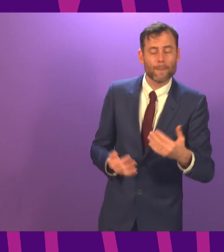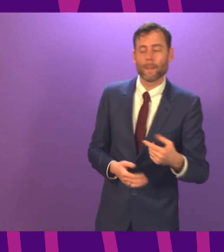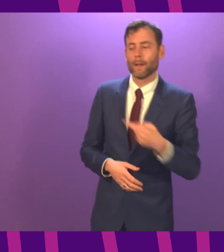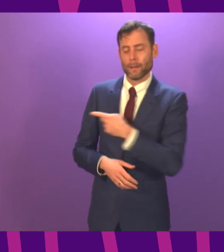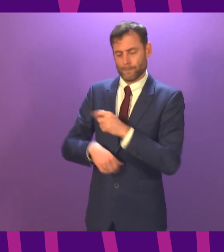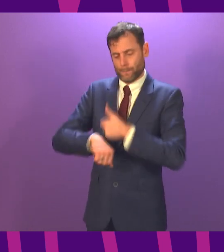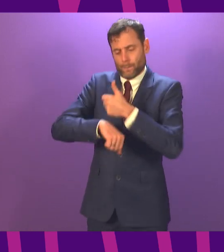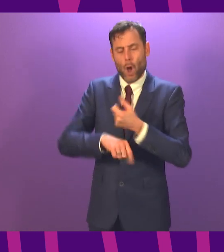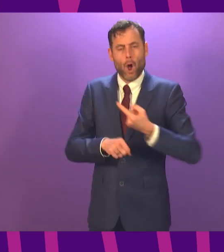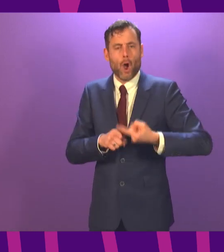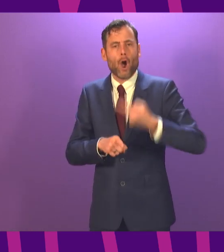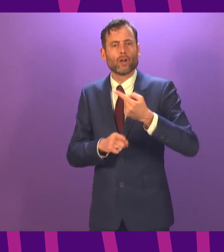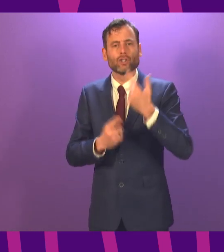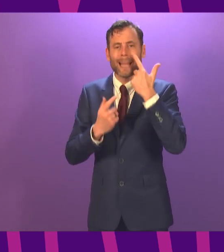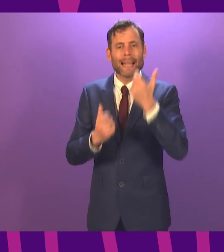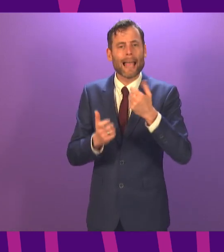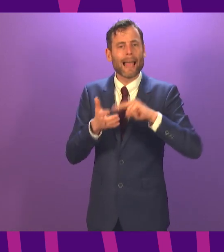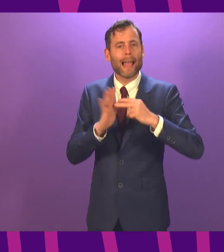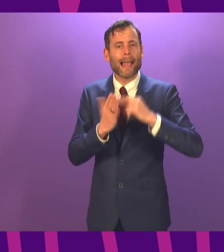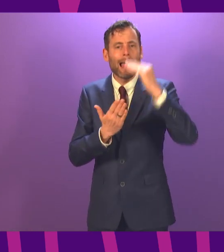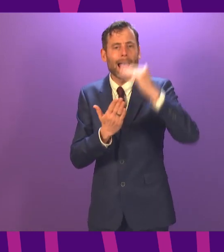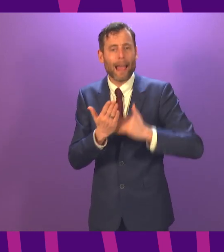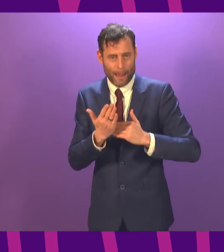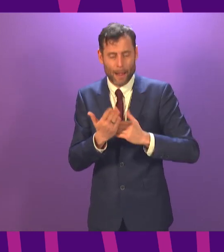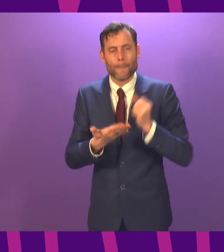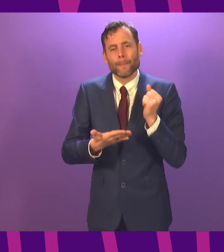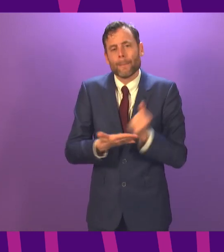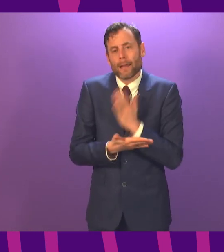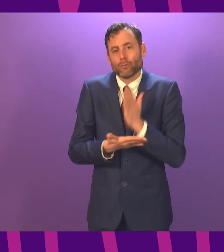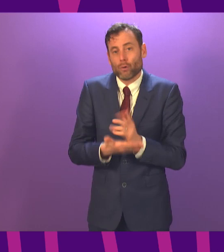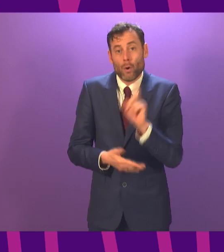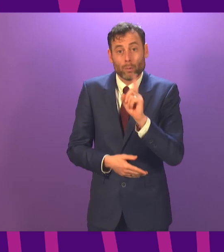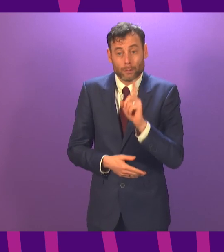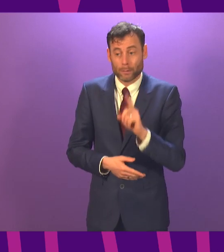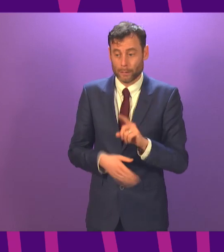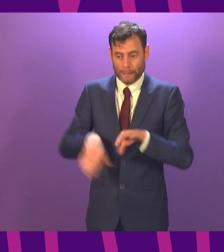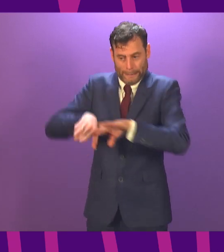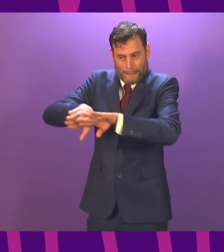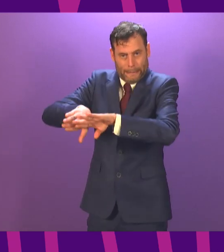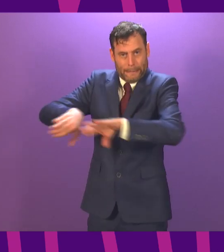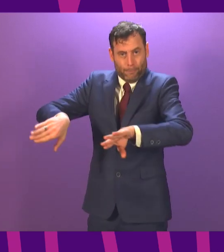redesign of urgent care programme, which aims to ensure that people are seen safely during